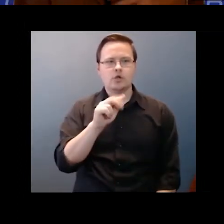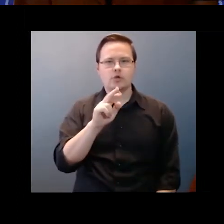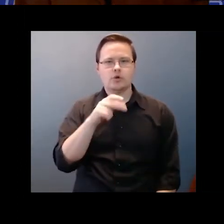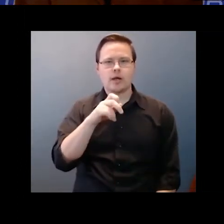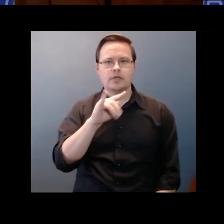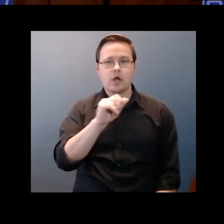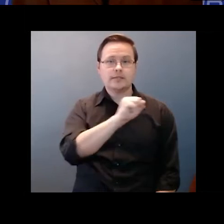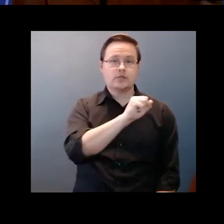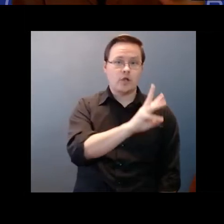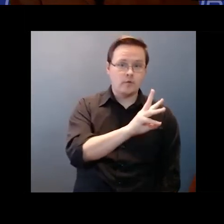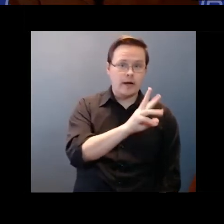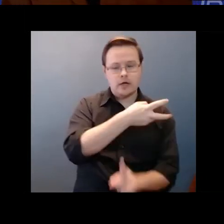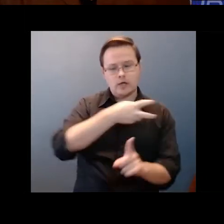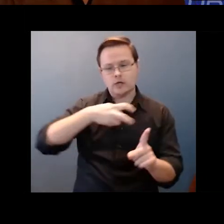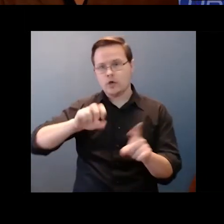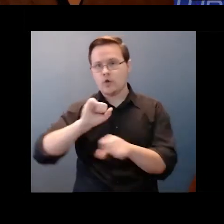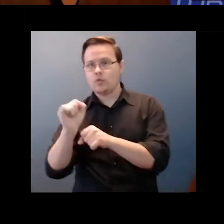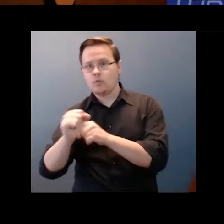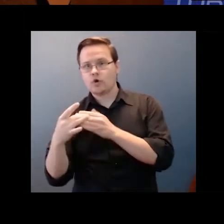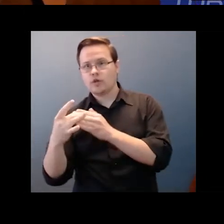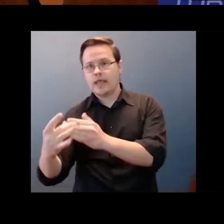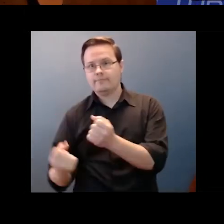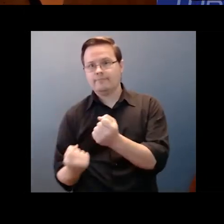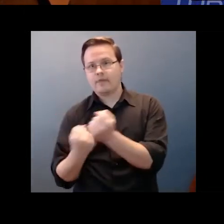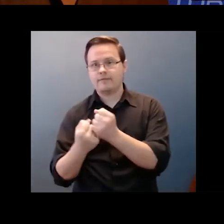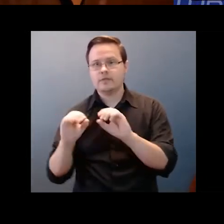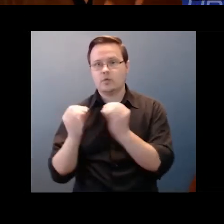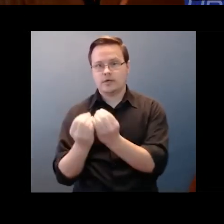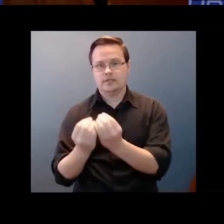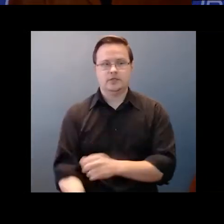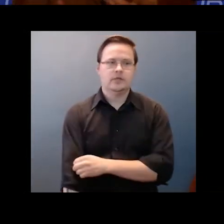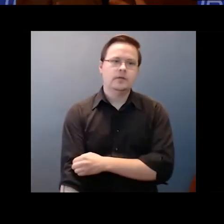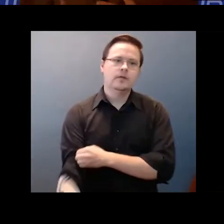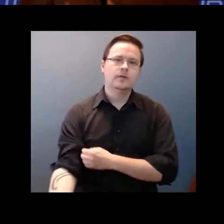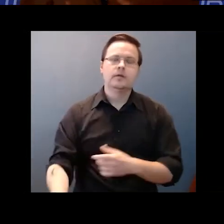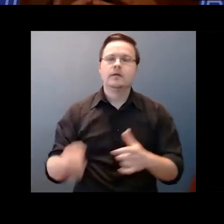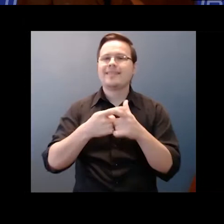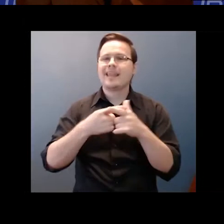a worker led advocacy organization. And then I'm going to wrap up by reflecting on how claiming